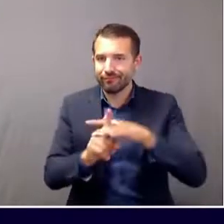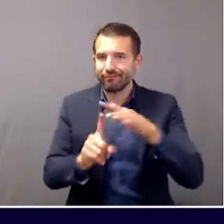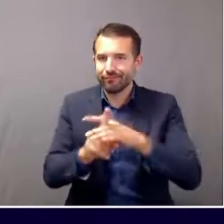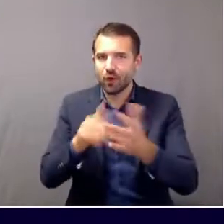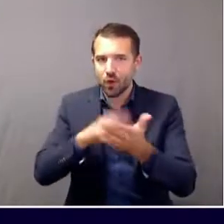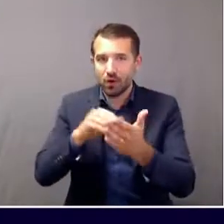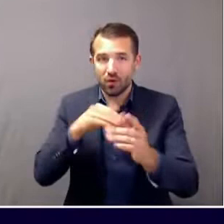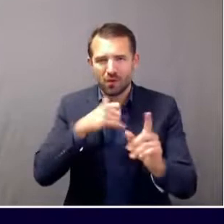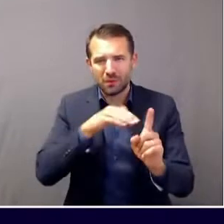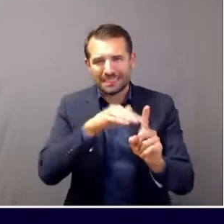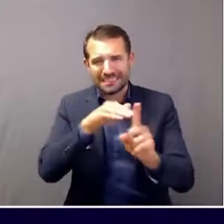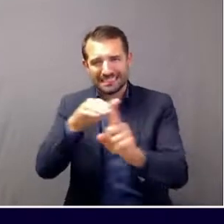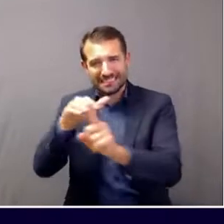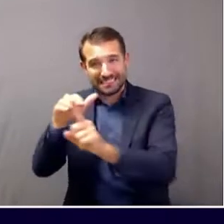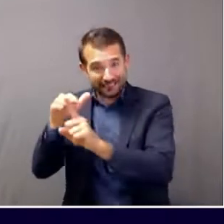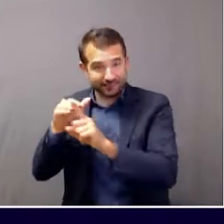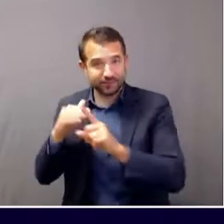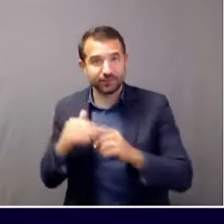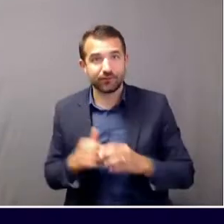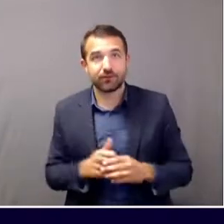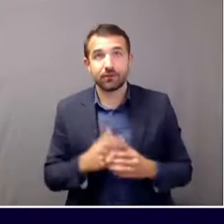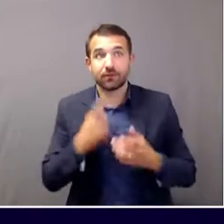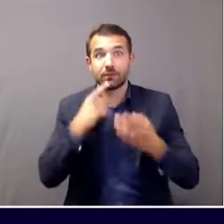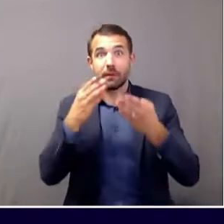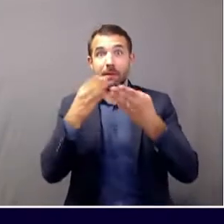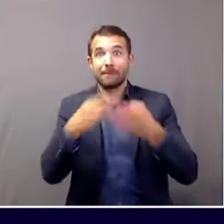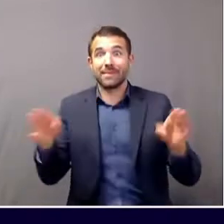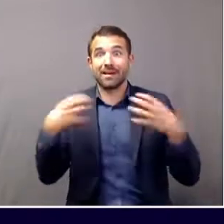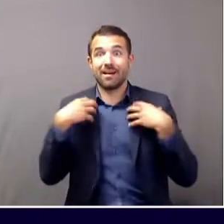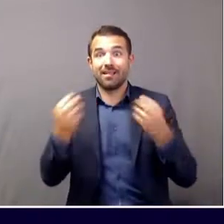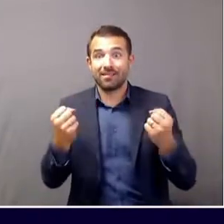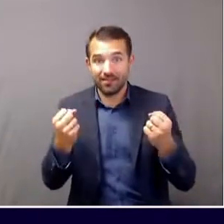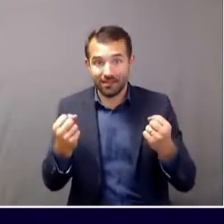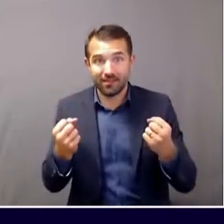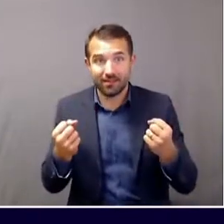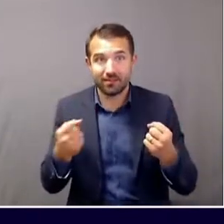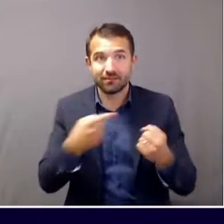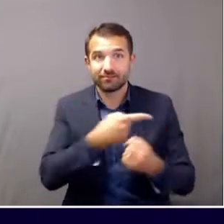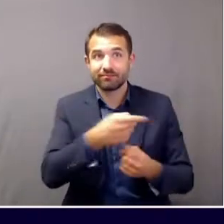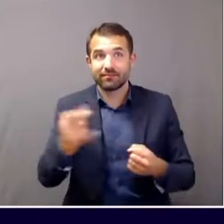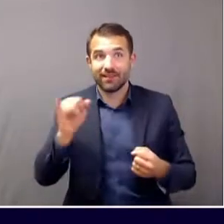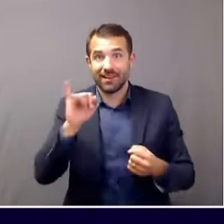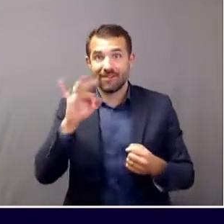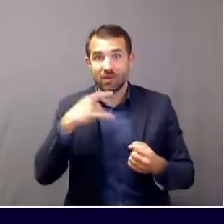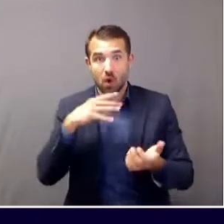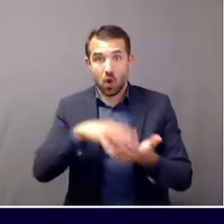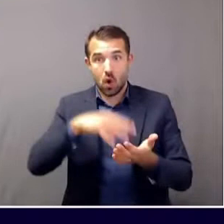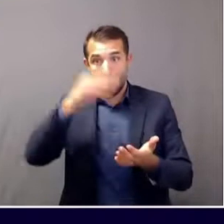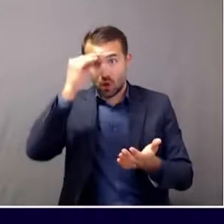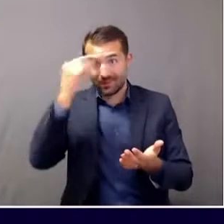goal as a public health agency is that when we learned of